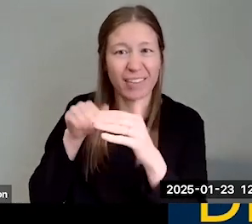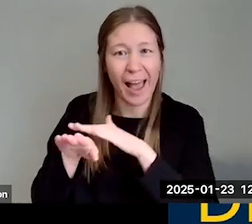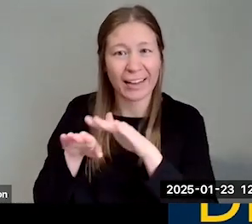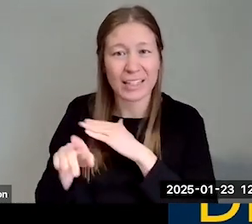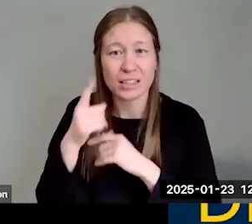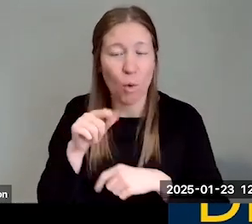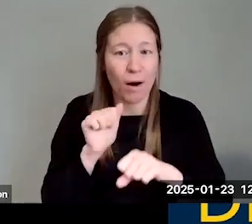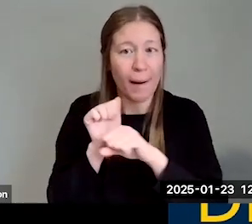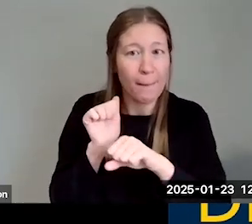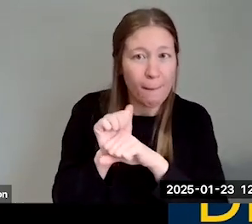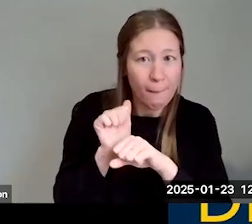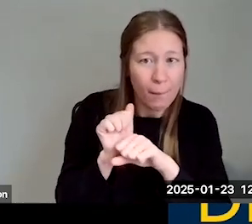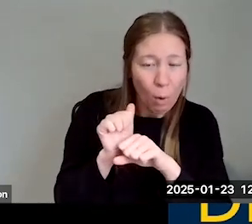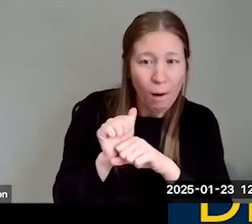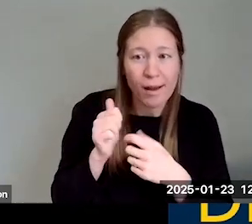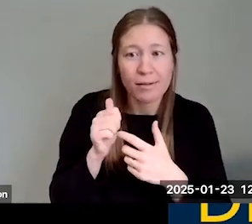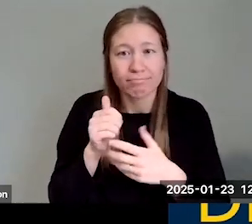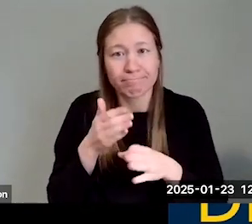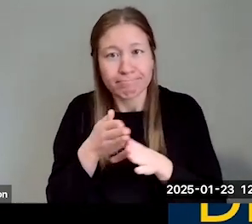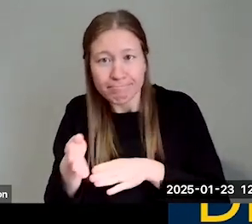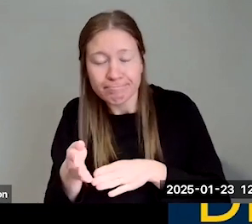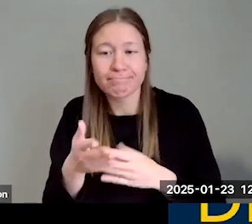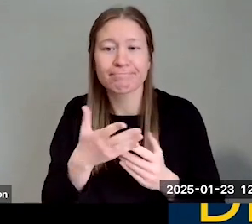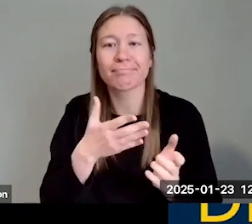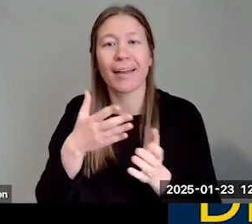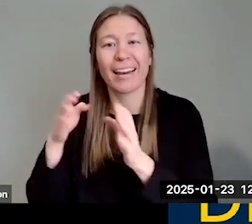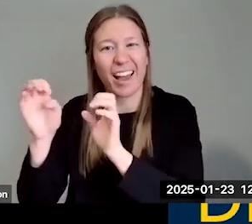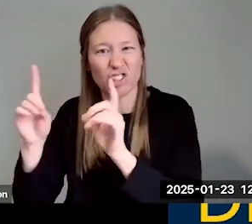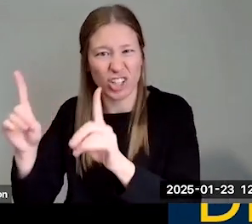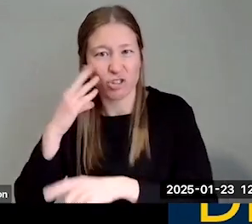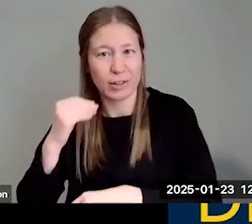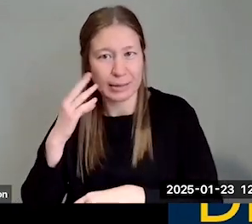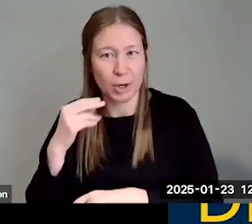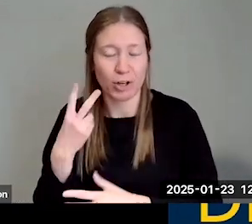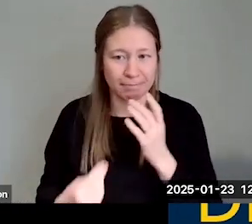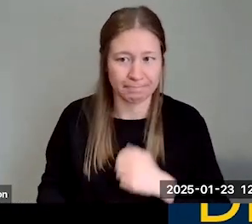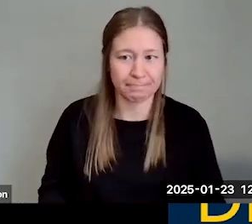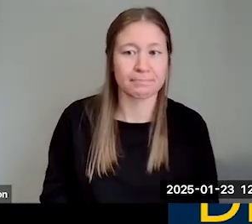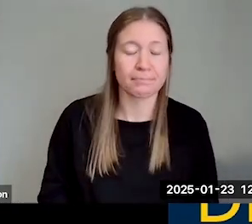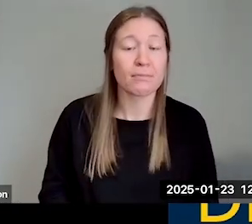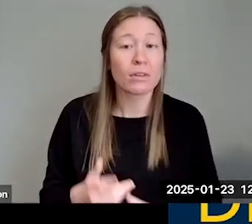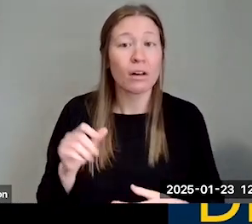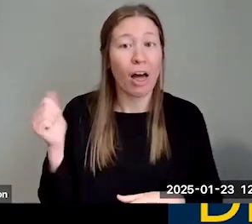as well as to their educational experience. The other steps of the interactive process include